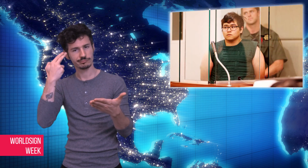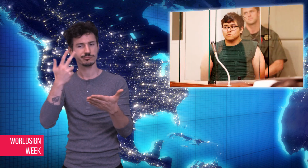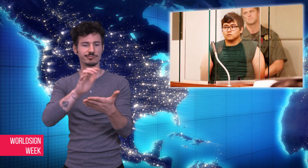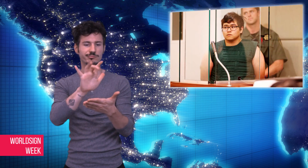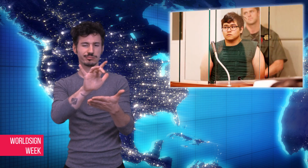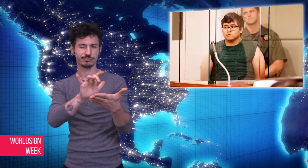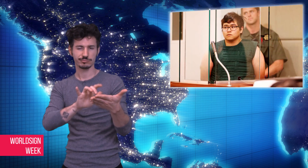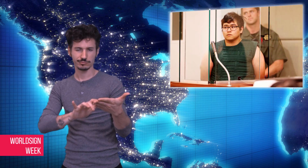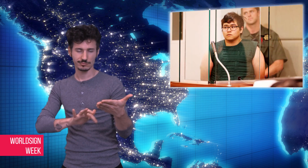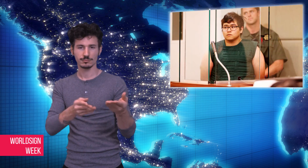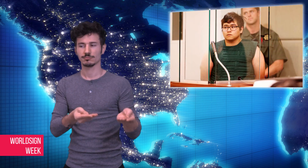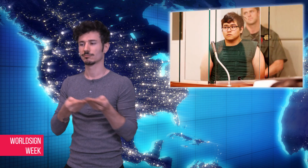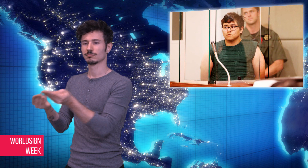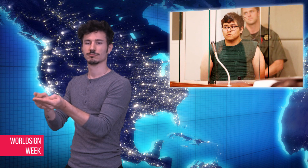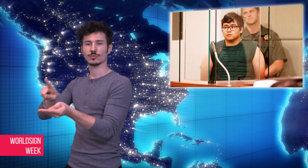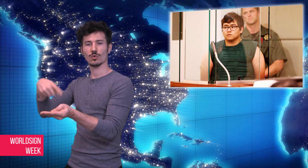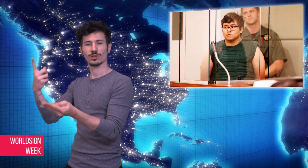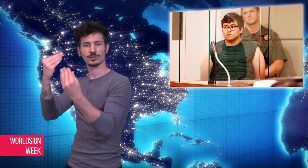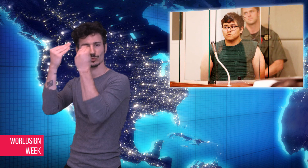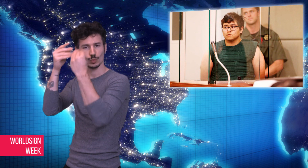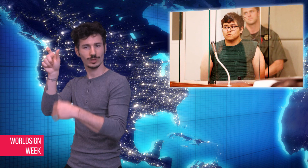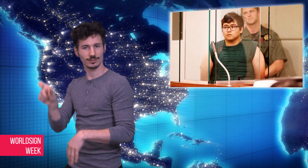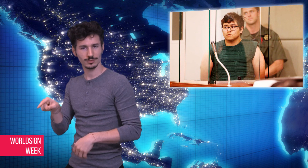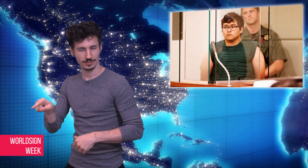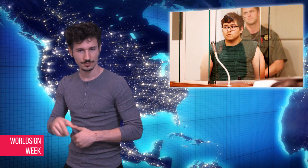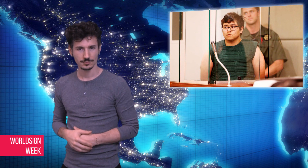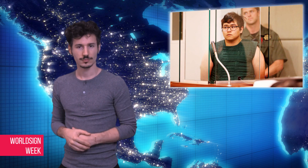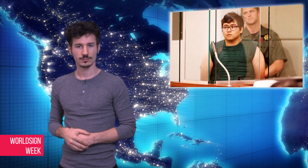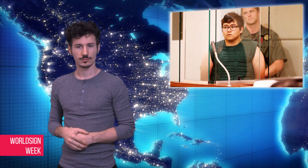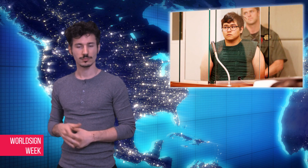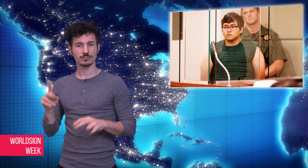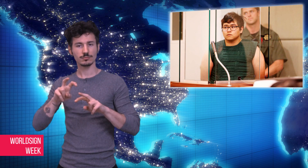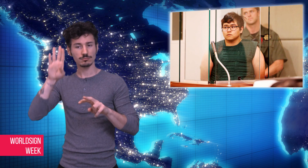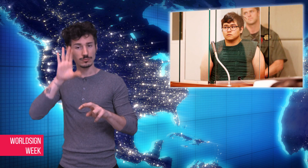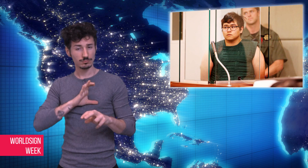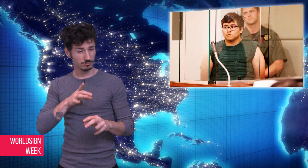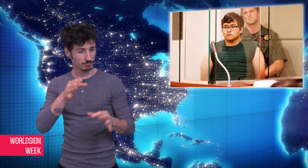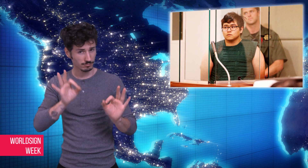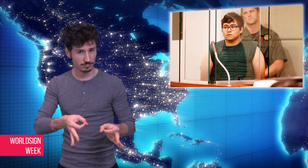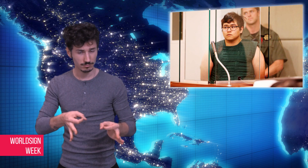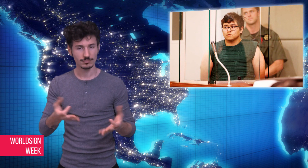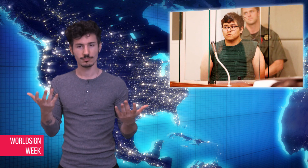Granados-Diaz had written suicidal notes to another